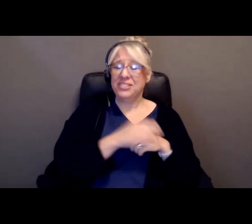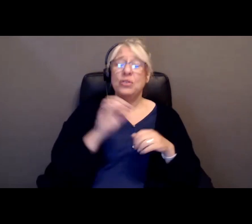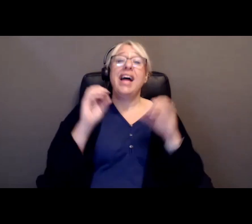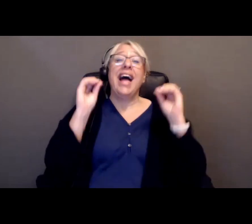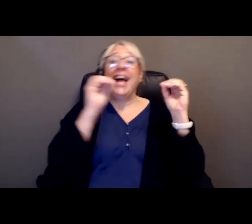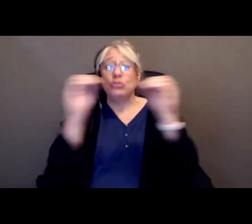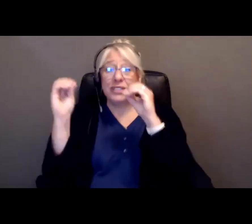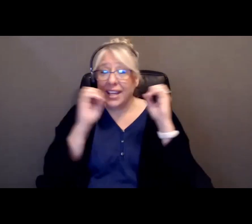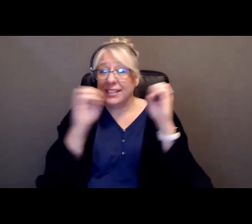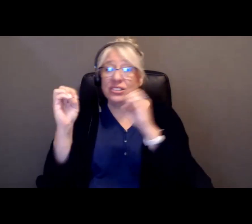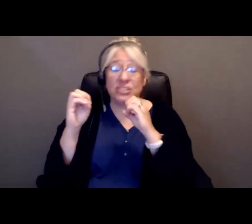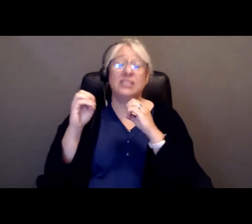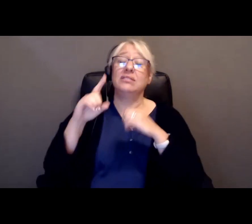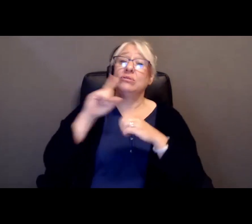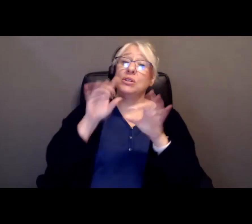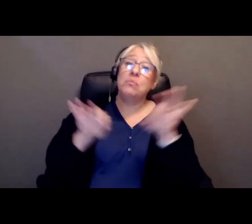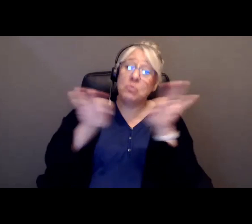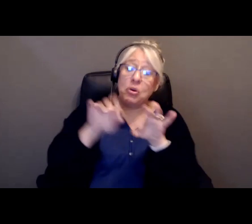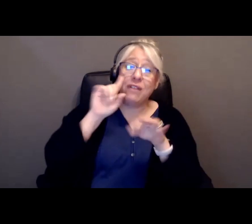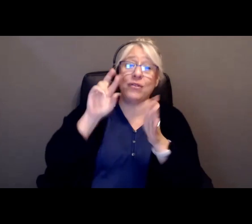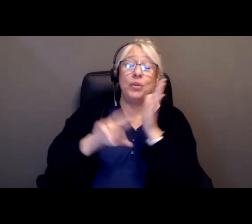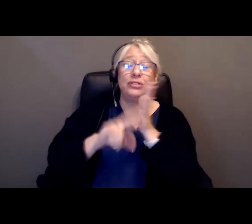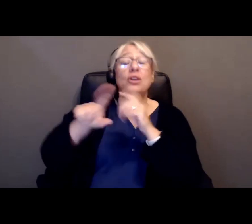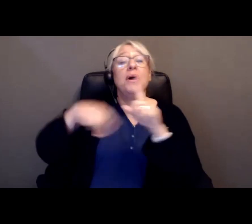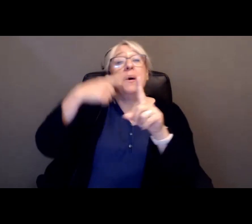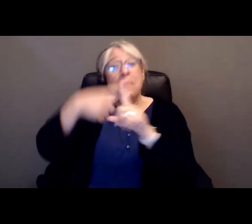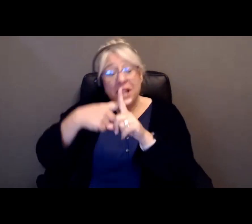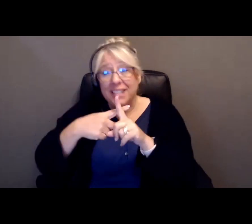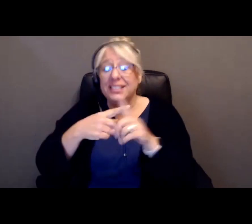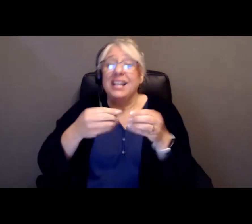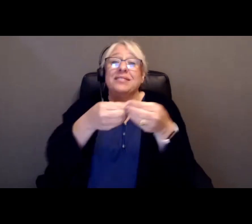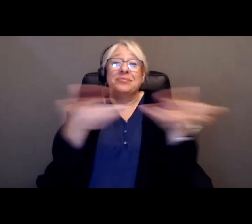but getting it out to the community. Speaking in plain language that the community can understand